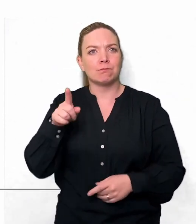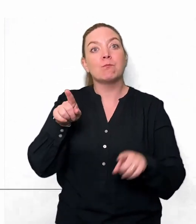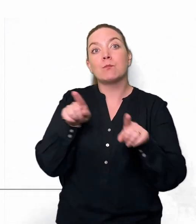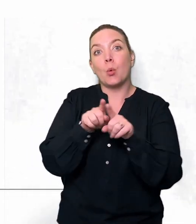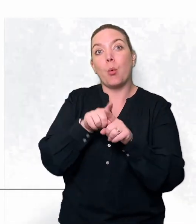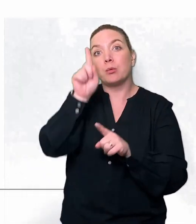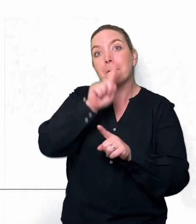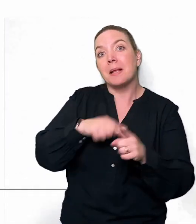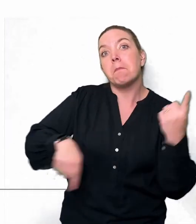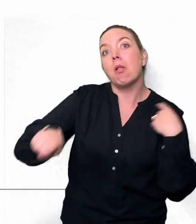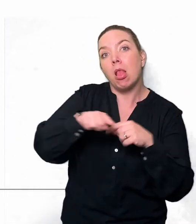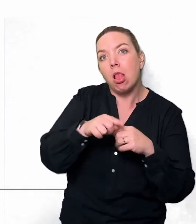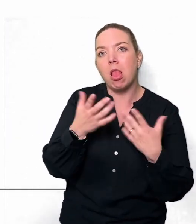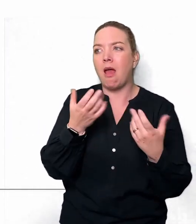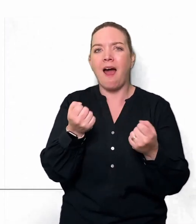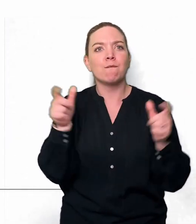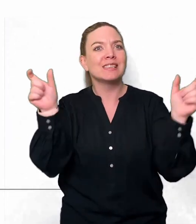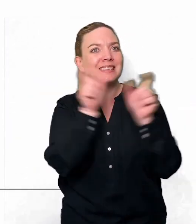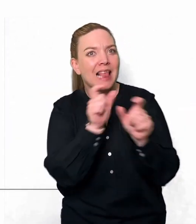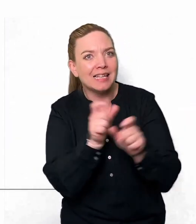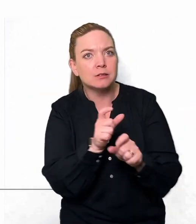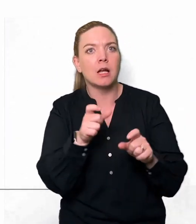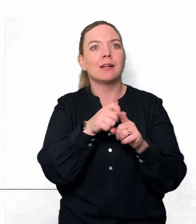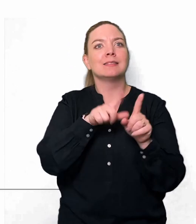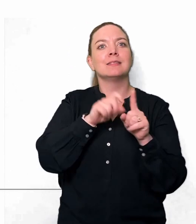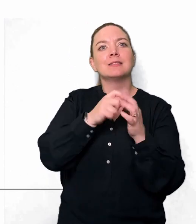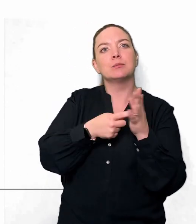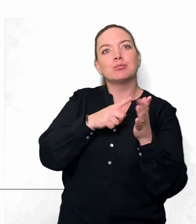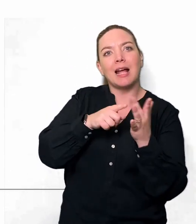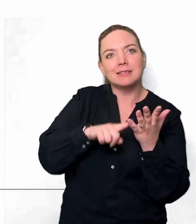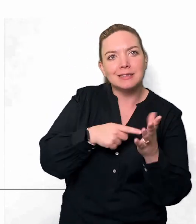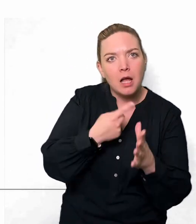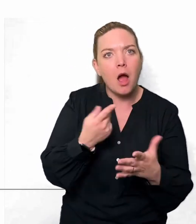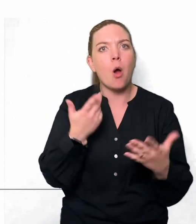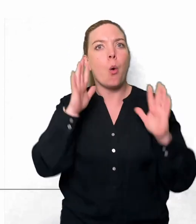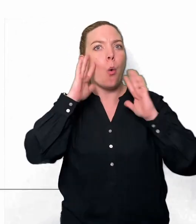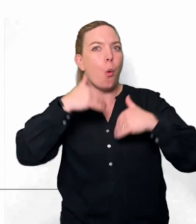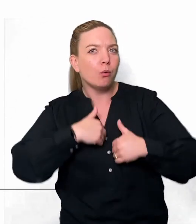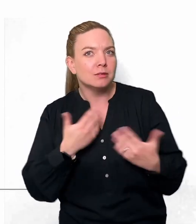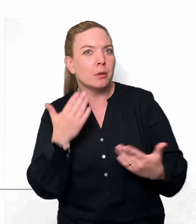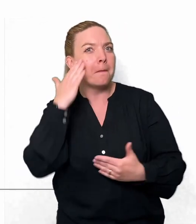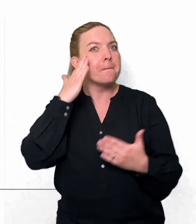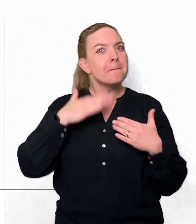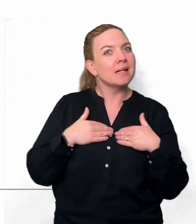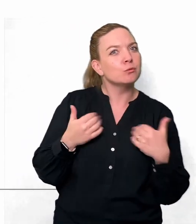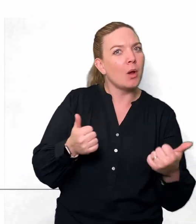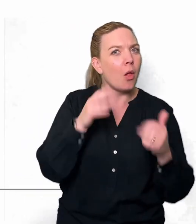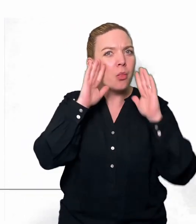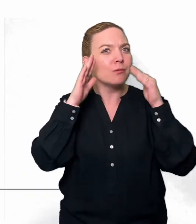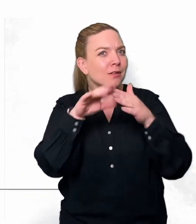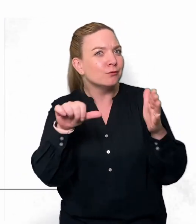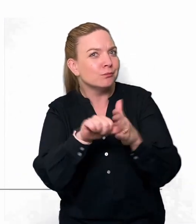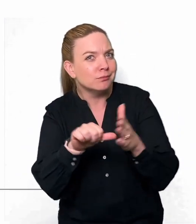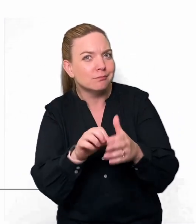autism, as well as mental health difficulties and attentional difficulties. It’s important to note that people rarely ‘sit’